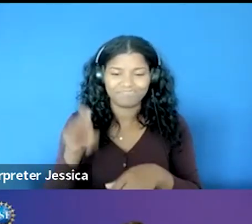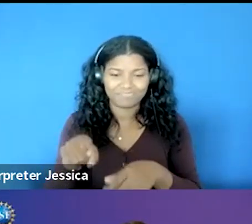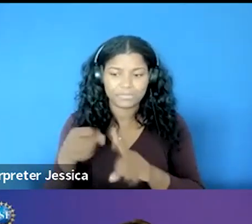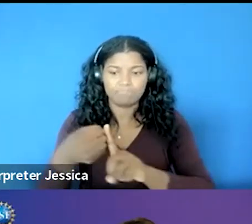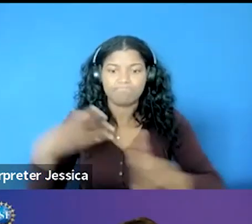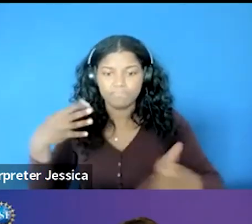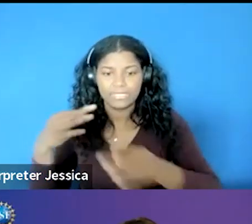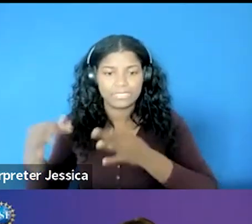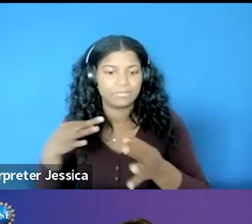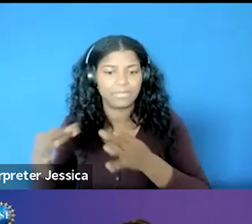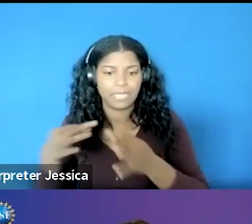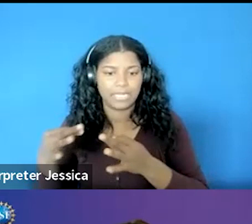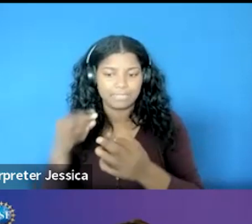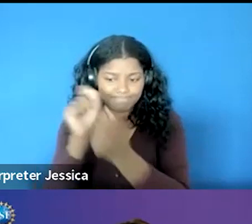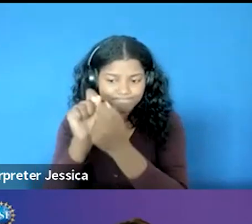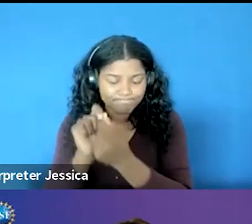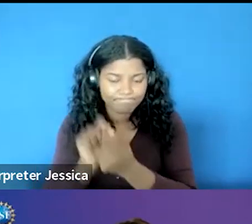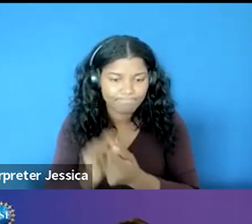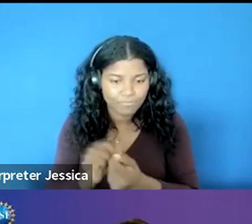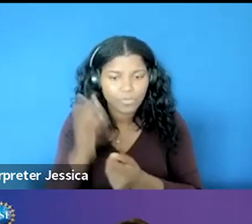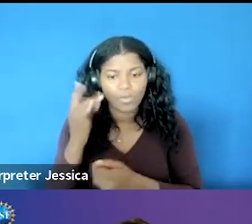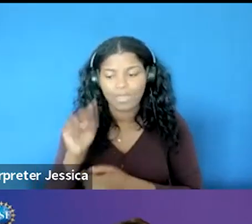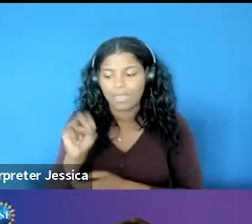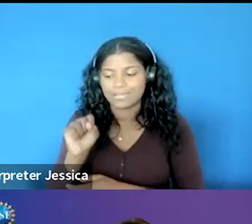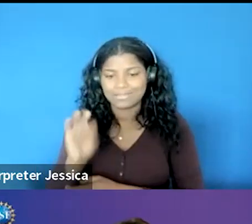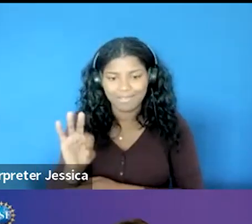so that the NSF has a good understanding of the value of the